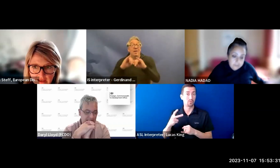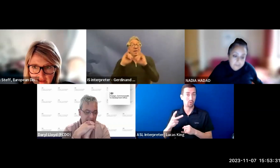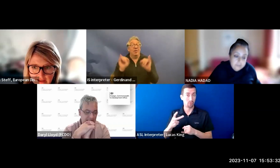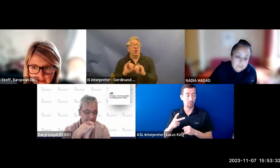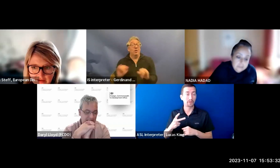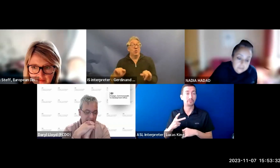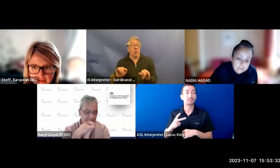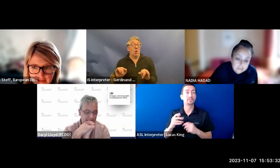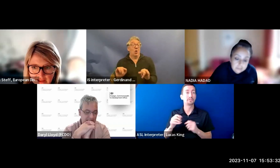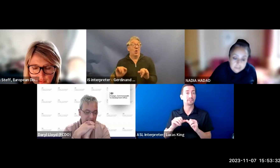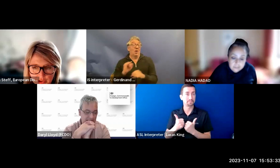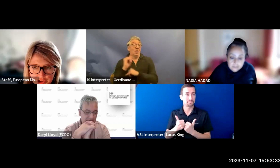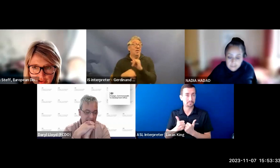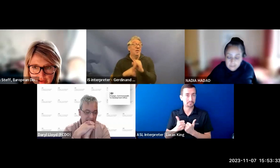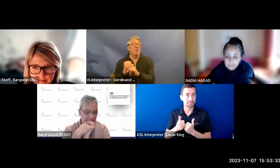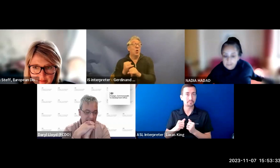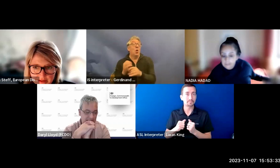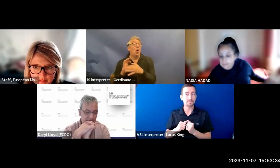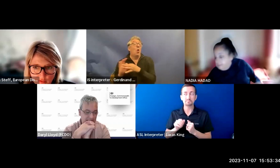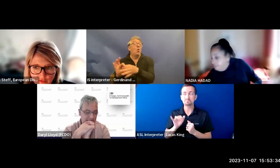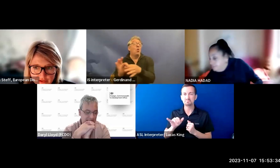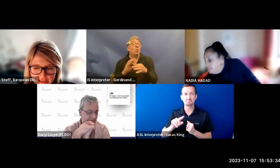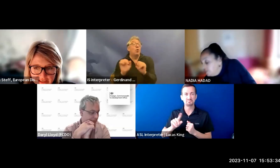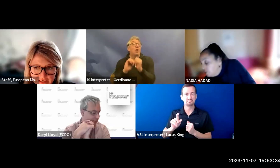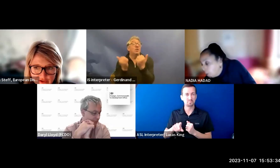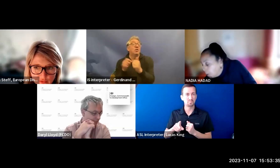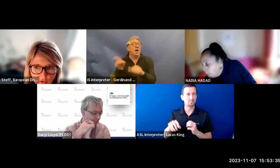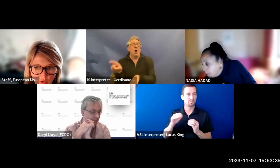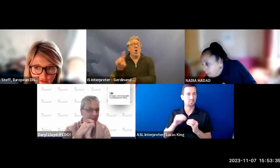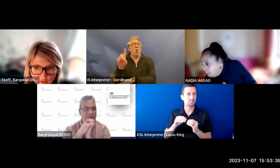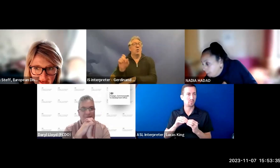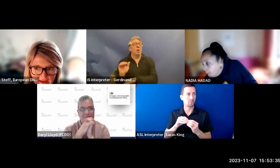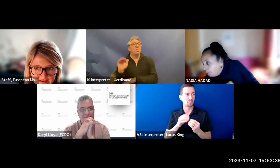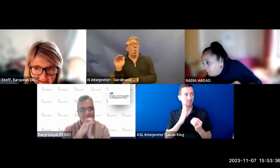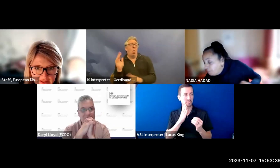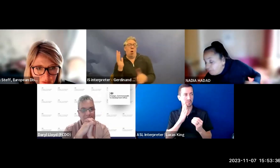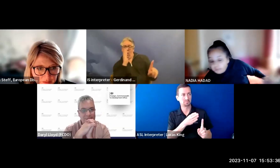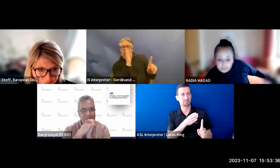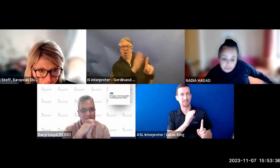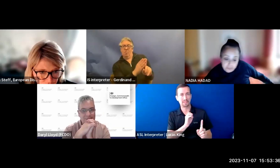and that question is more for the EU or for FCDO